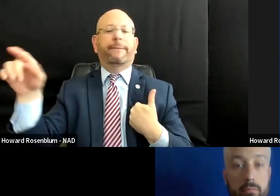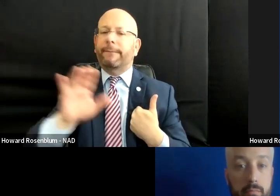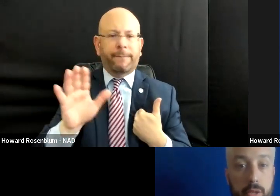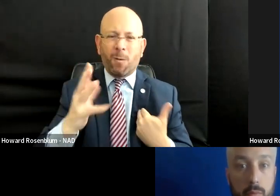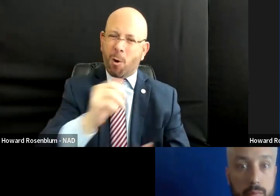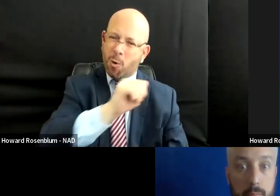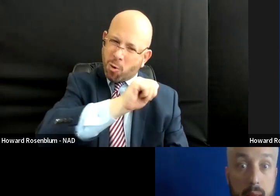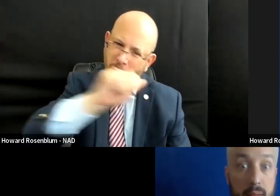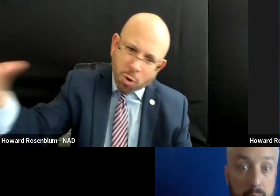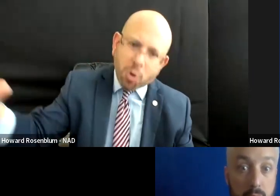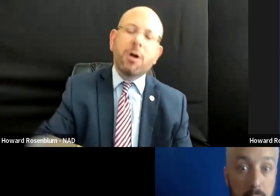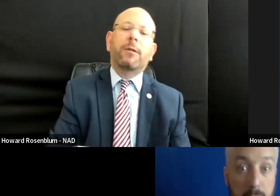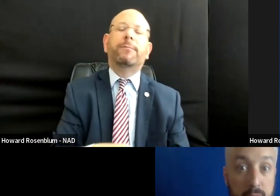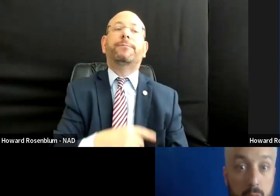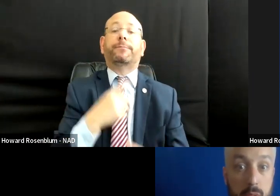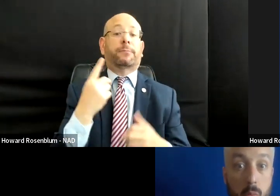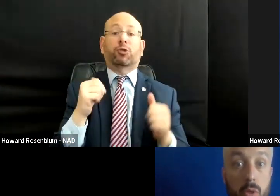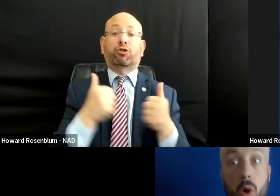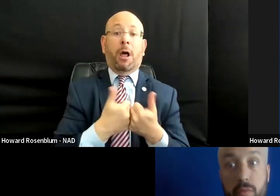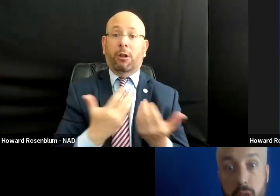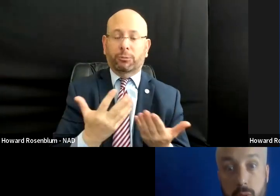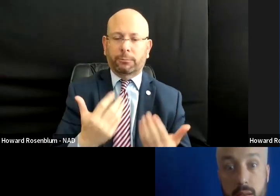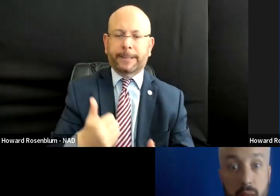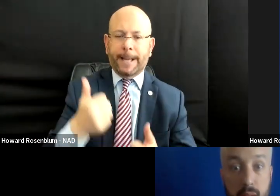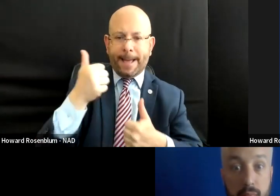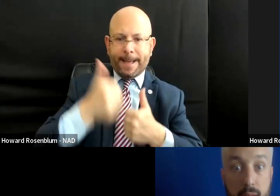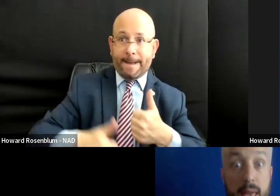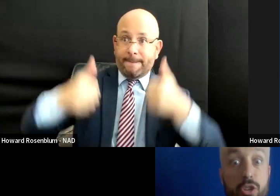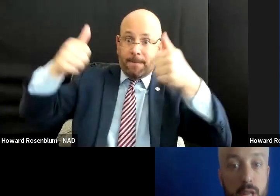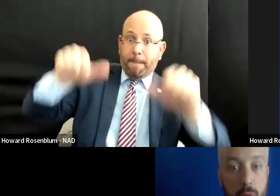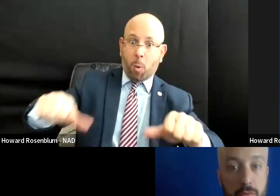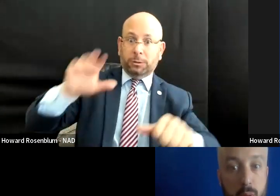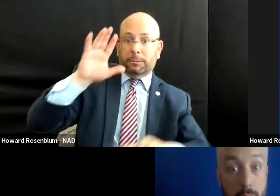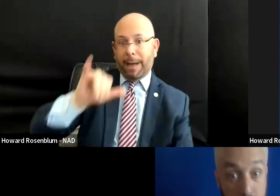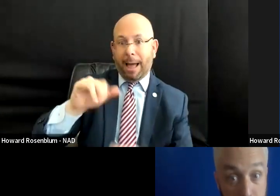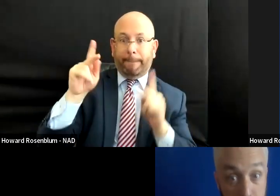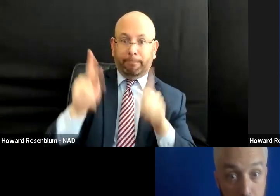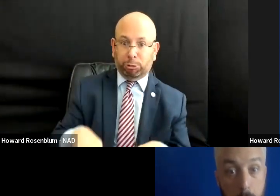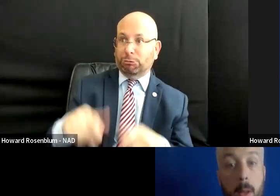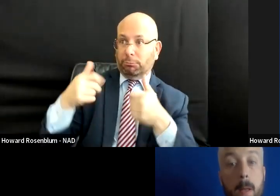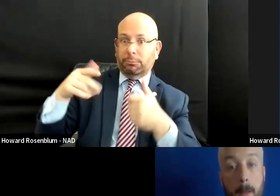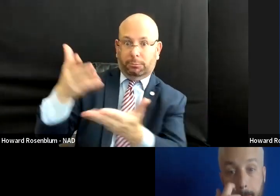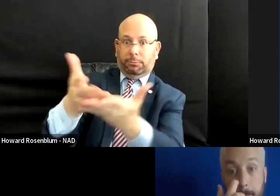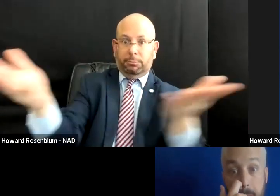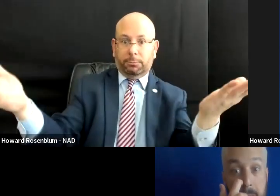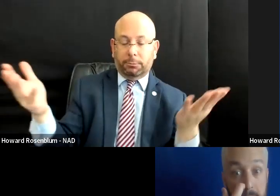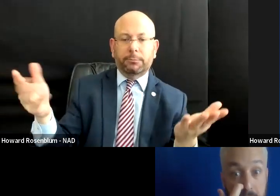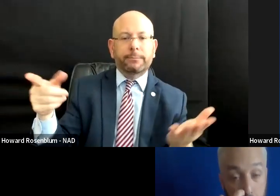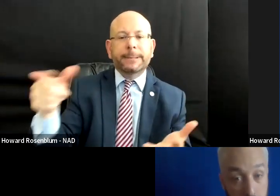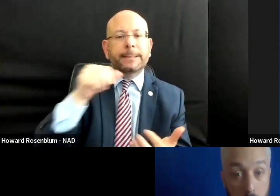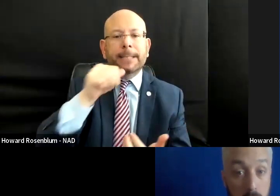of the posts that went onto their platform. You know, in